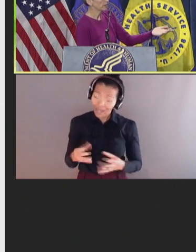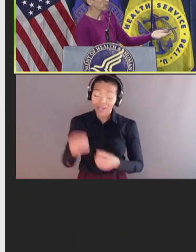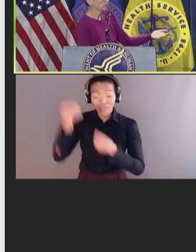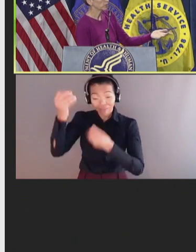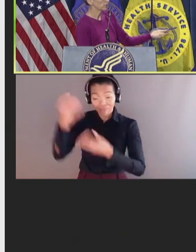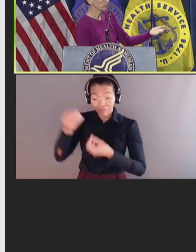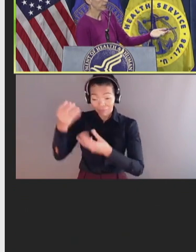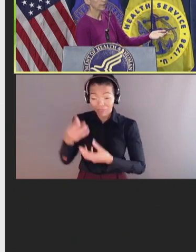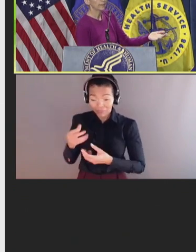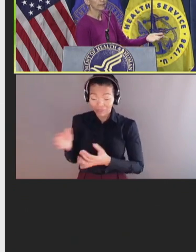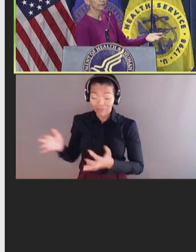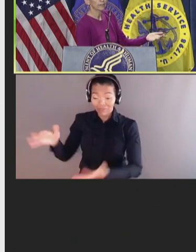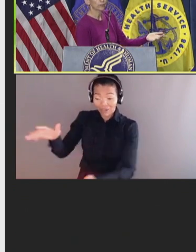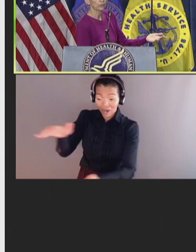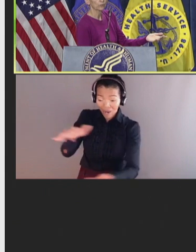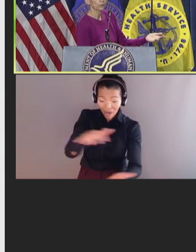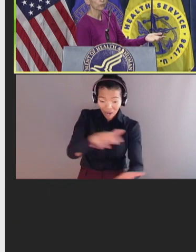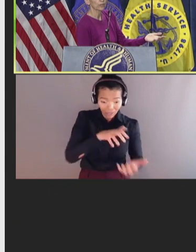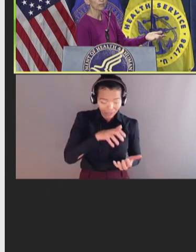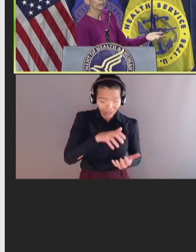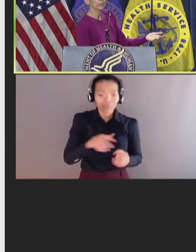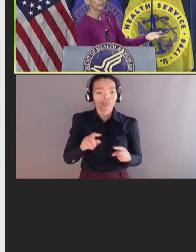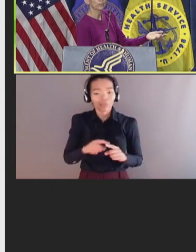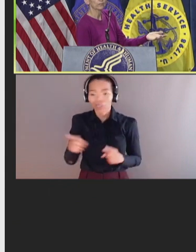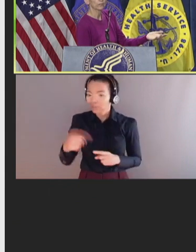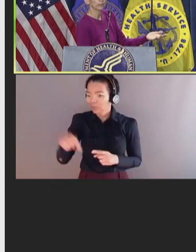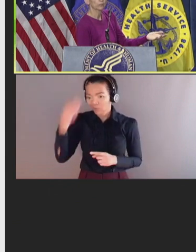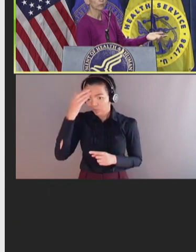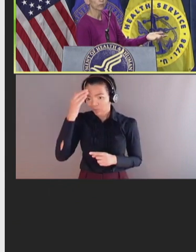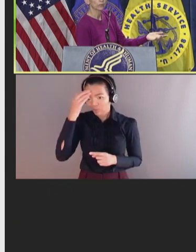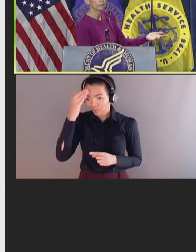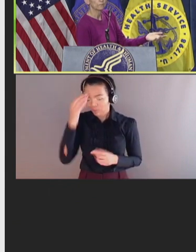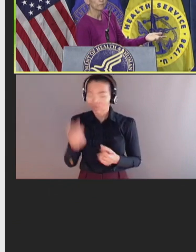who's in the field of intervention knows -- data collection takes a lot of work.